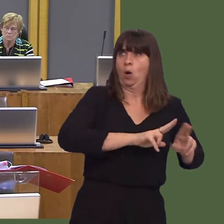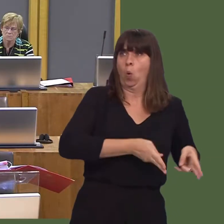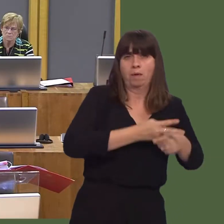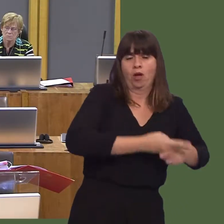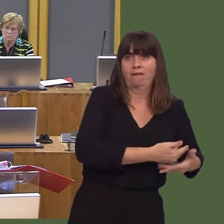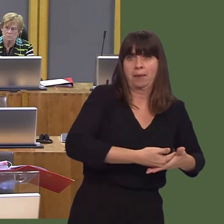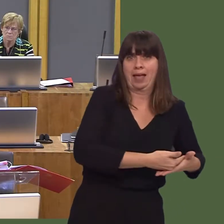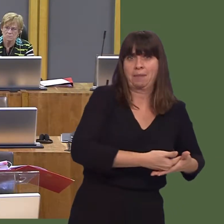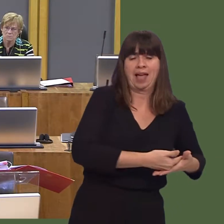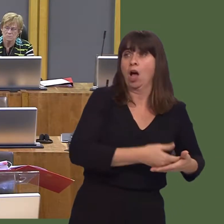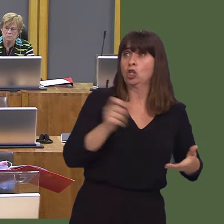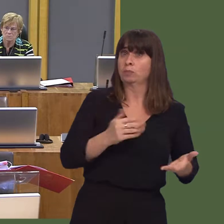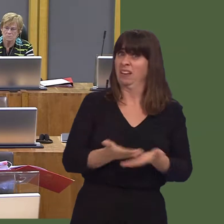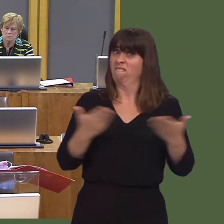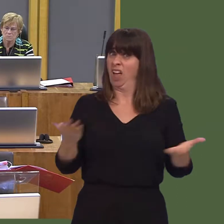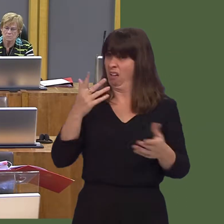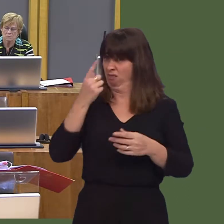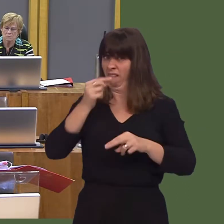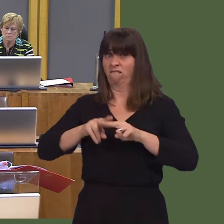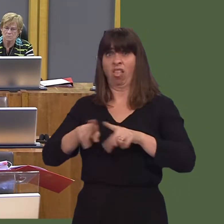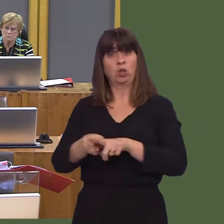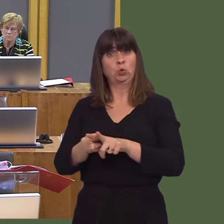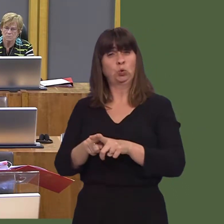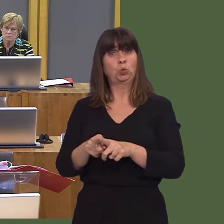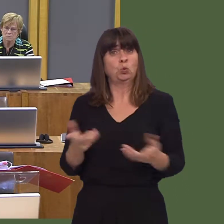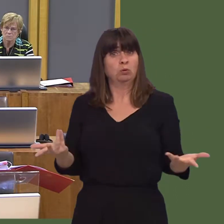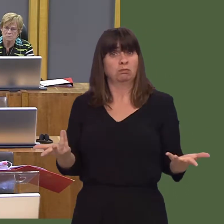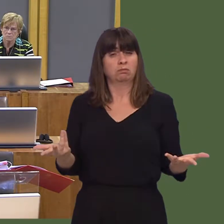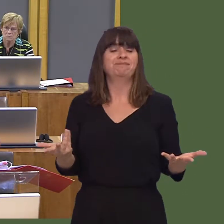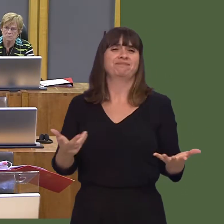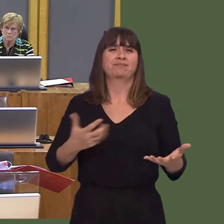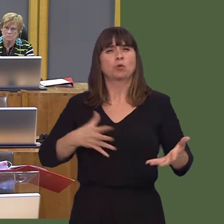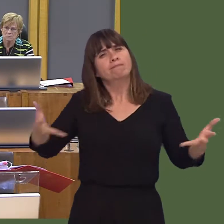But we do do a range of other things to promote innovative and modern working practices, which